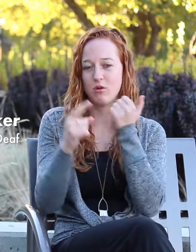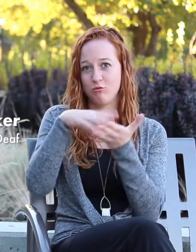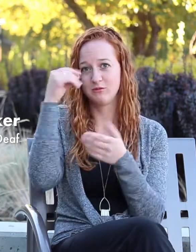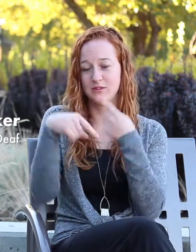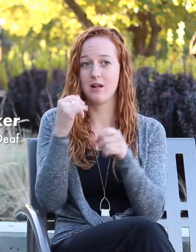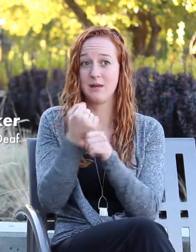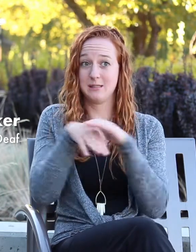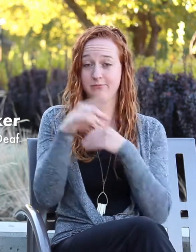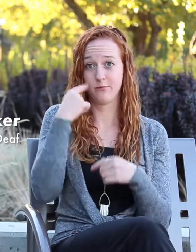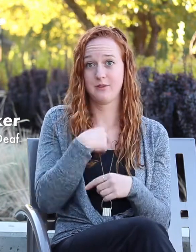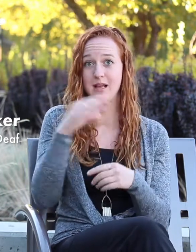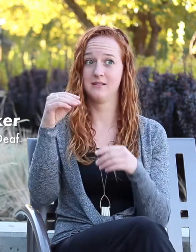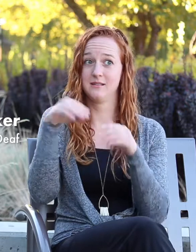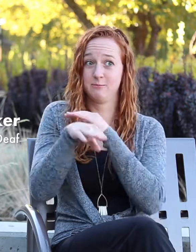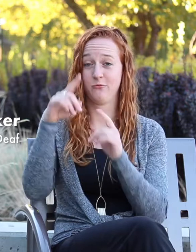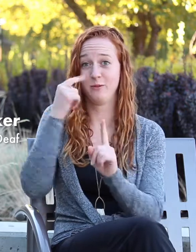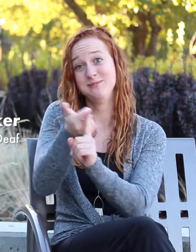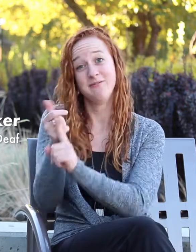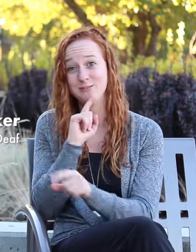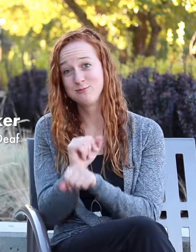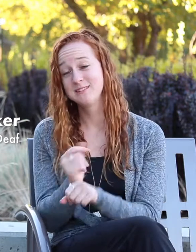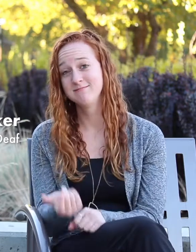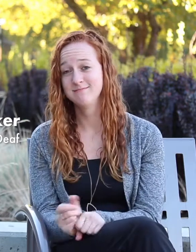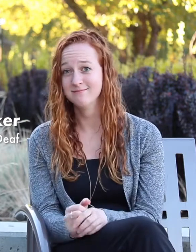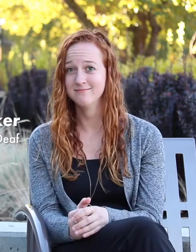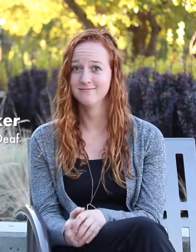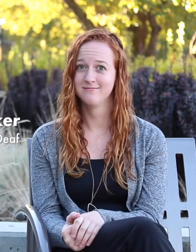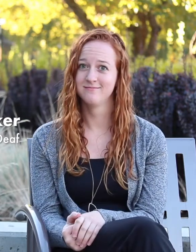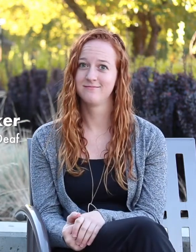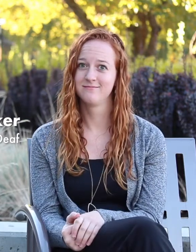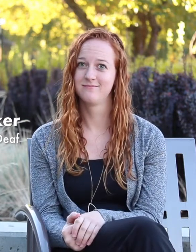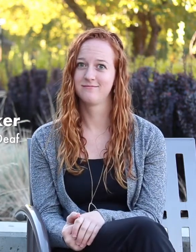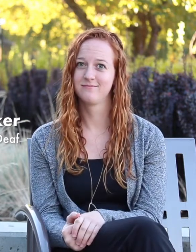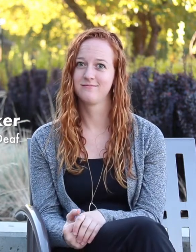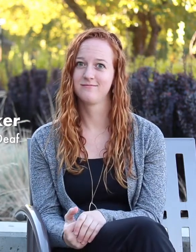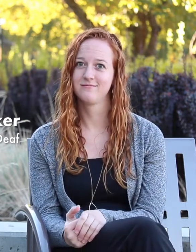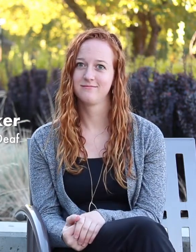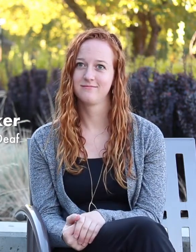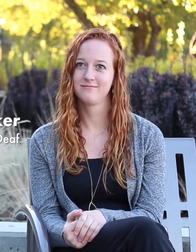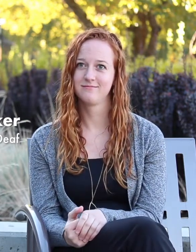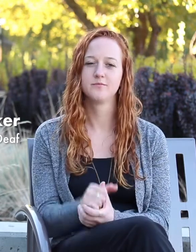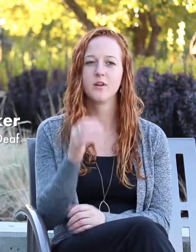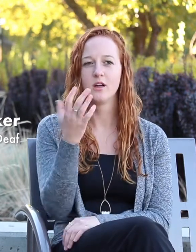So the people who have learned sign not only does it make it easier for them, to communicate with me but for them to communicate with each other out in the field when necessary.